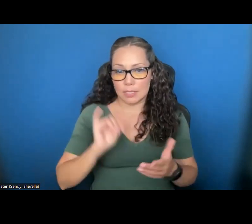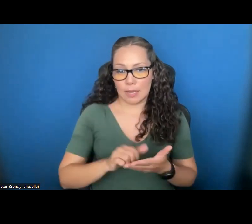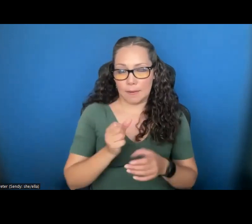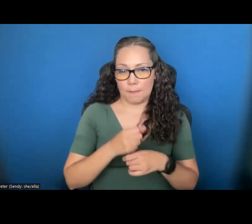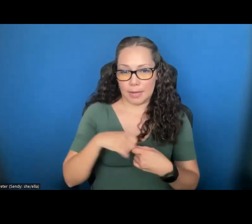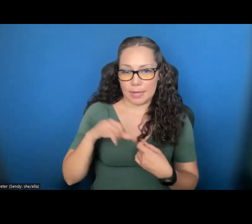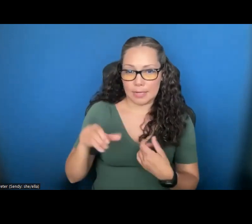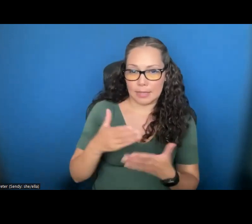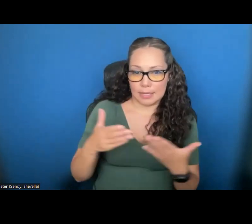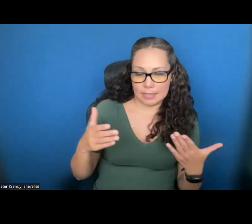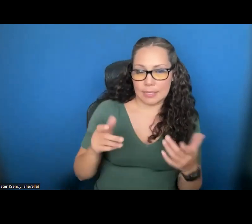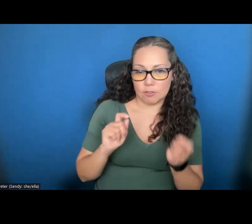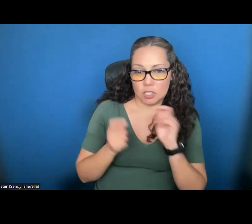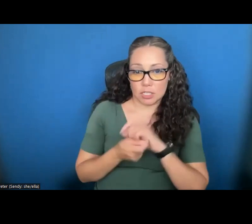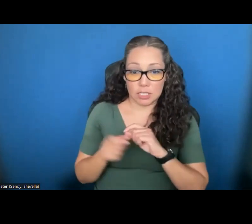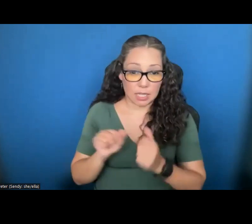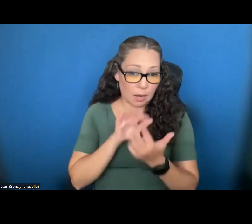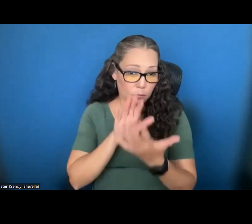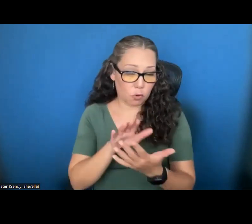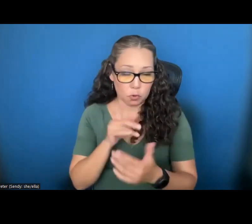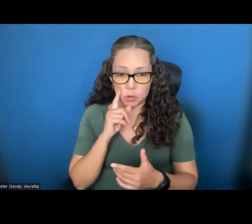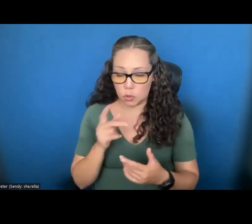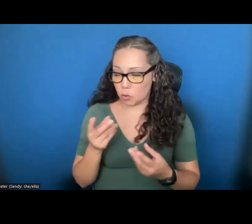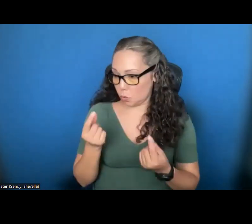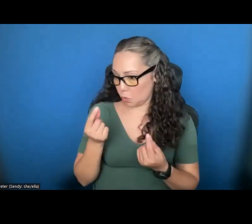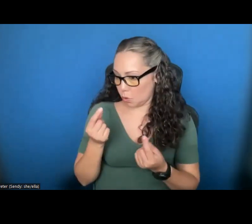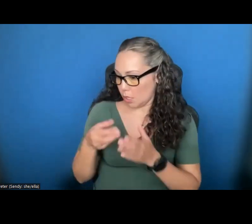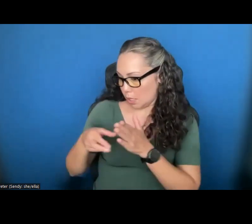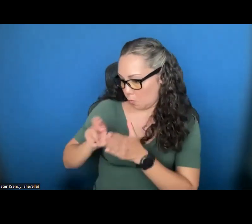changes this approach aims to streamline the review and approval process minimizing